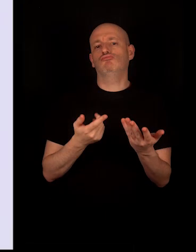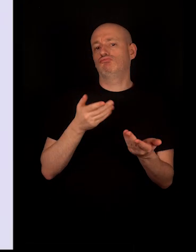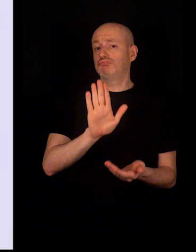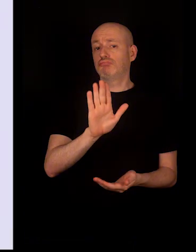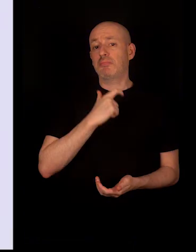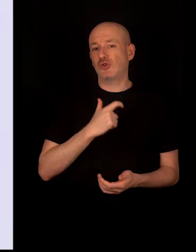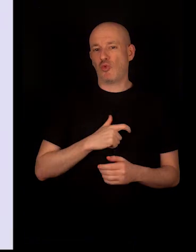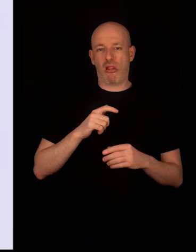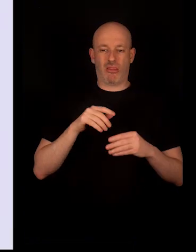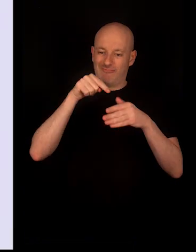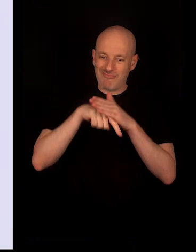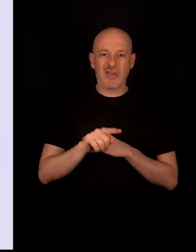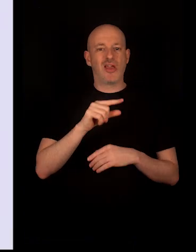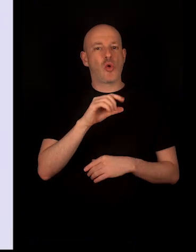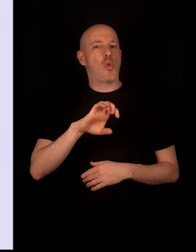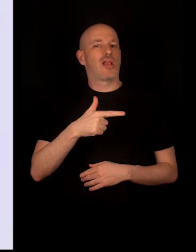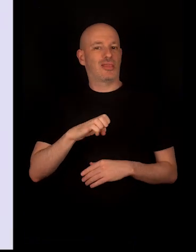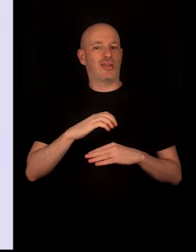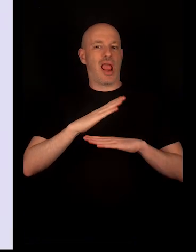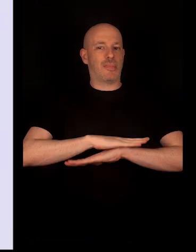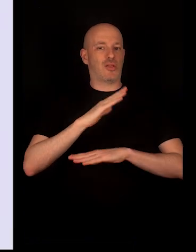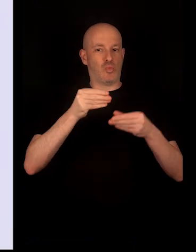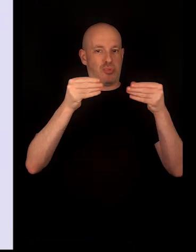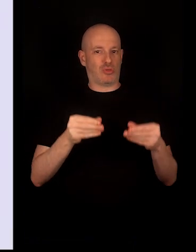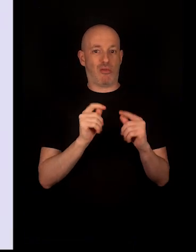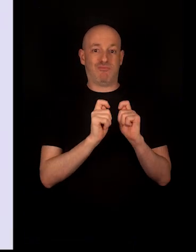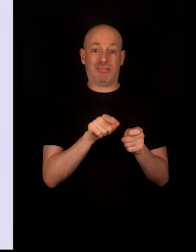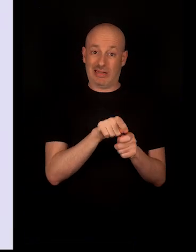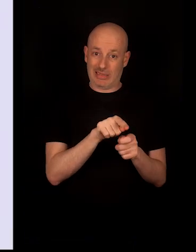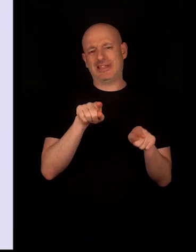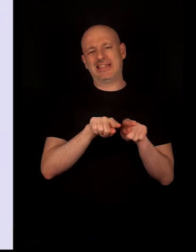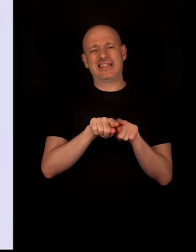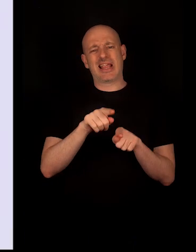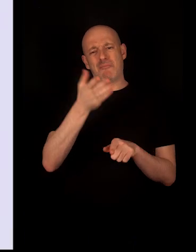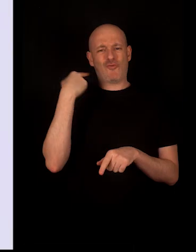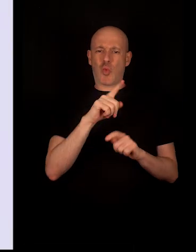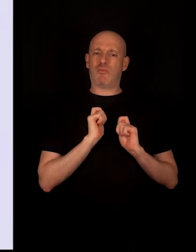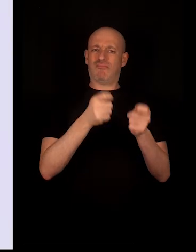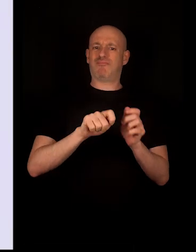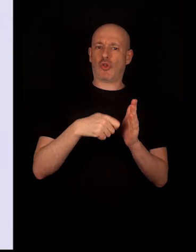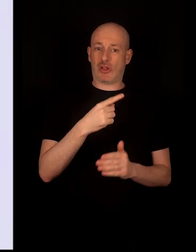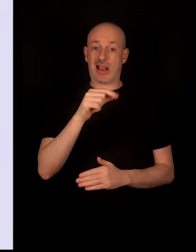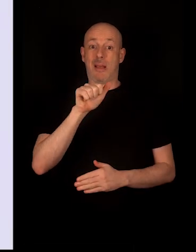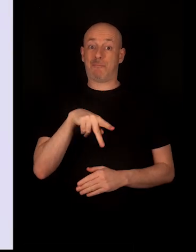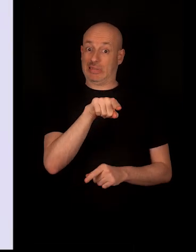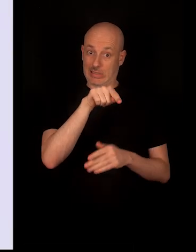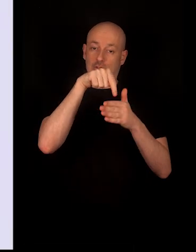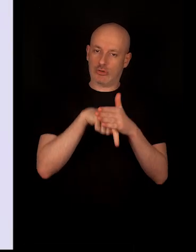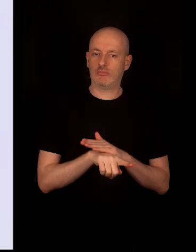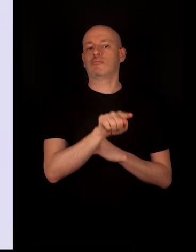must be made via your personal account on the Goethe-Application Portal GAP (is the same platform you've applied with)